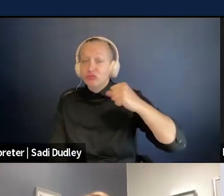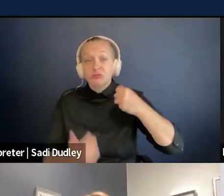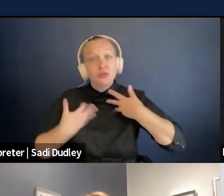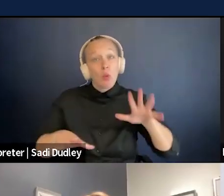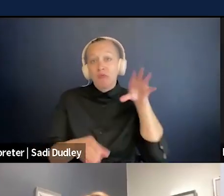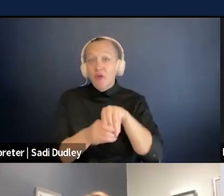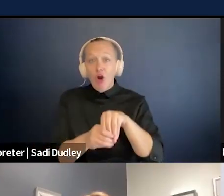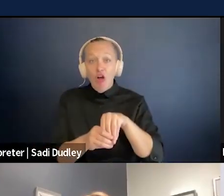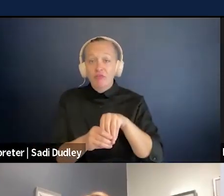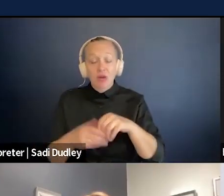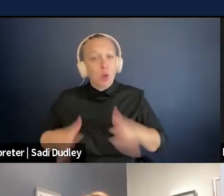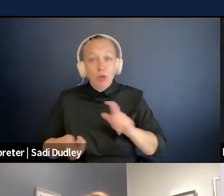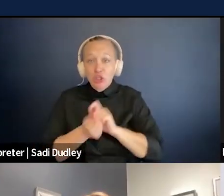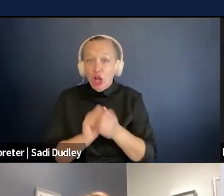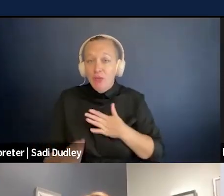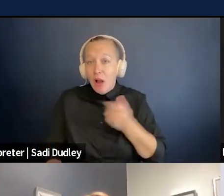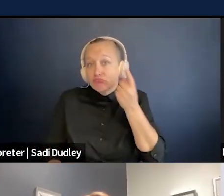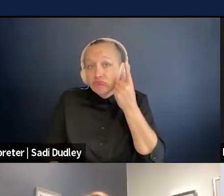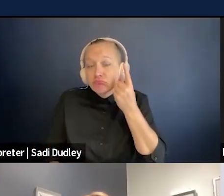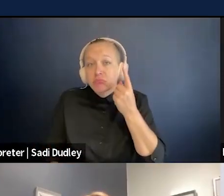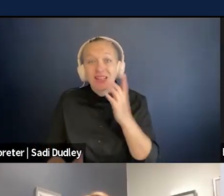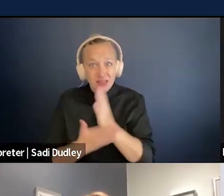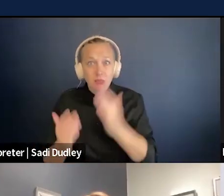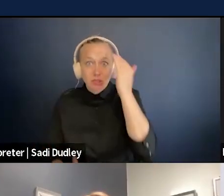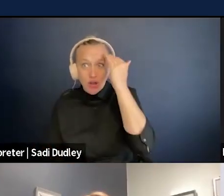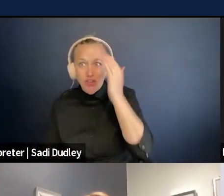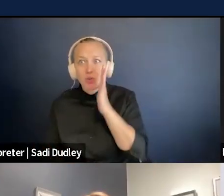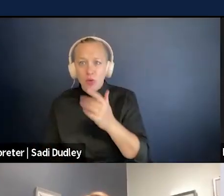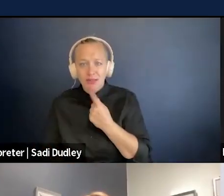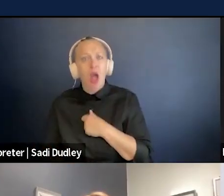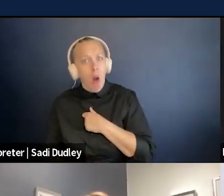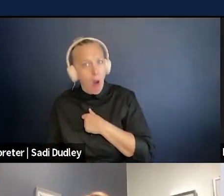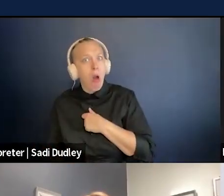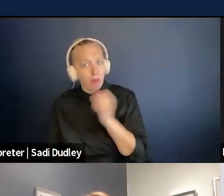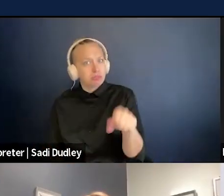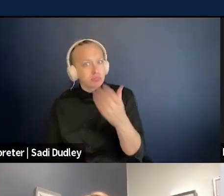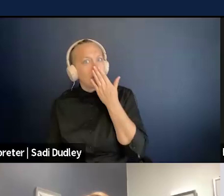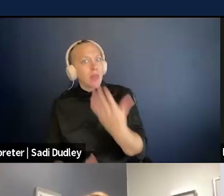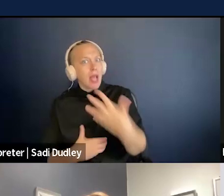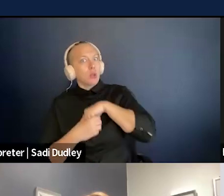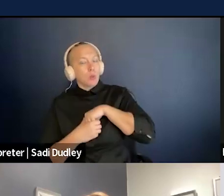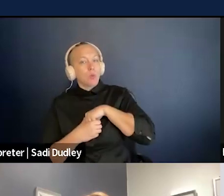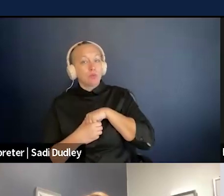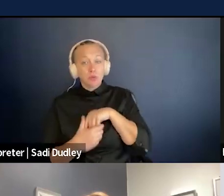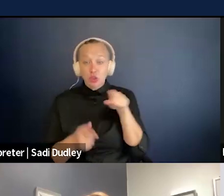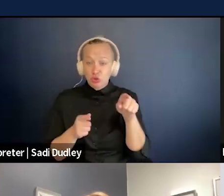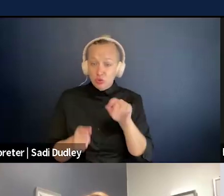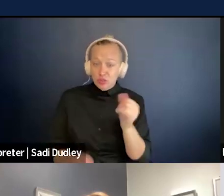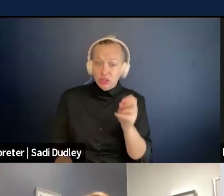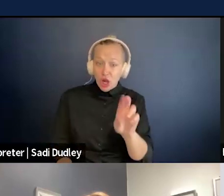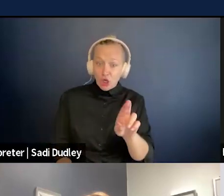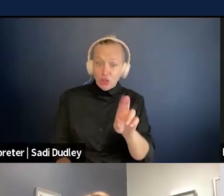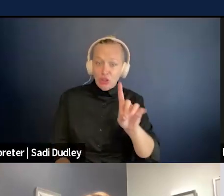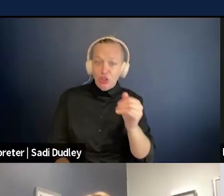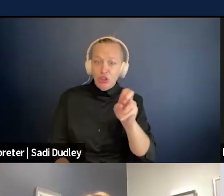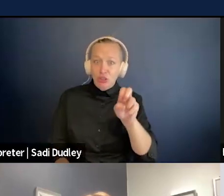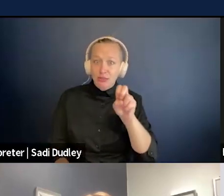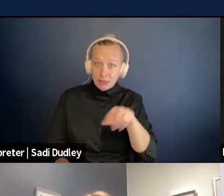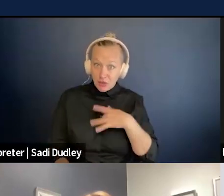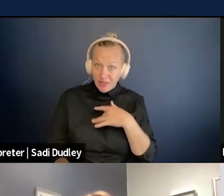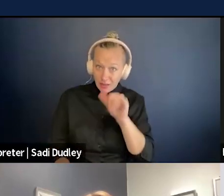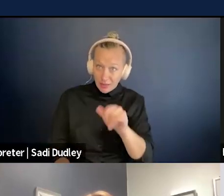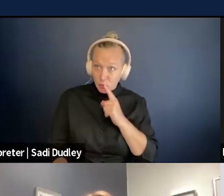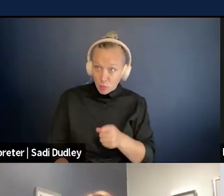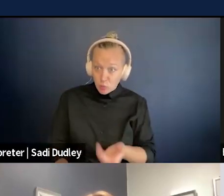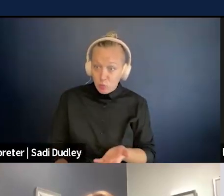just go ahead and do it. Are you finding that? Um… Dr. Jensen?